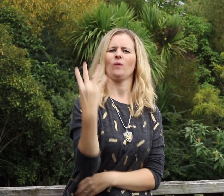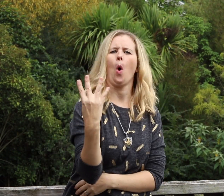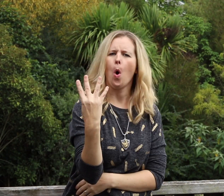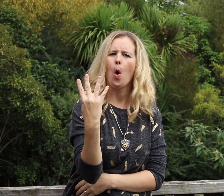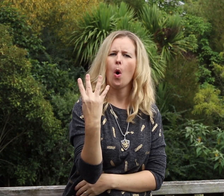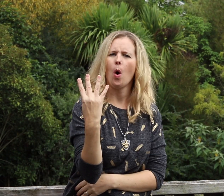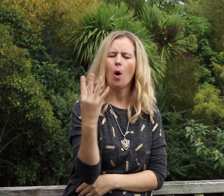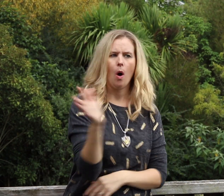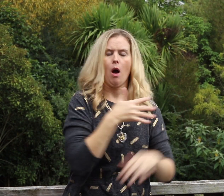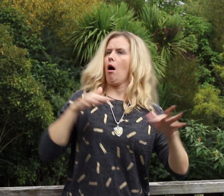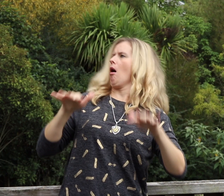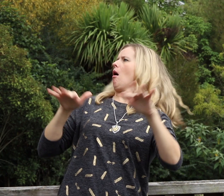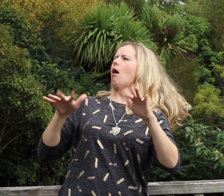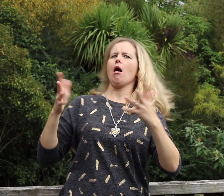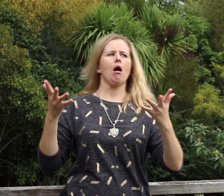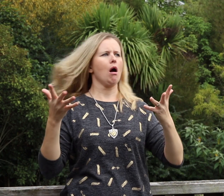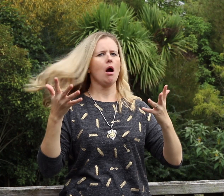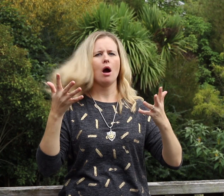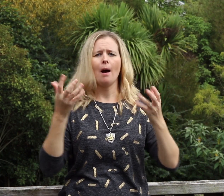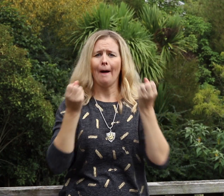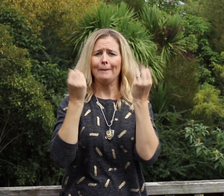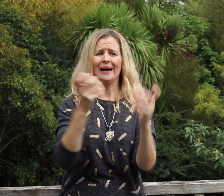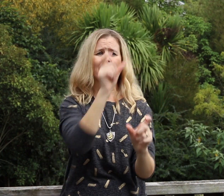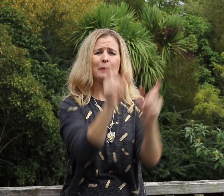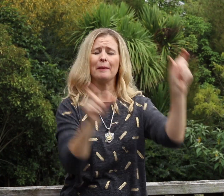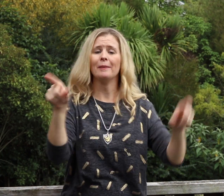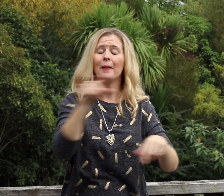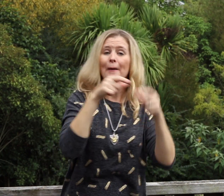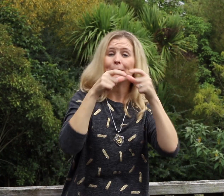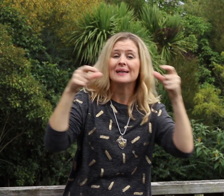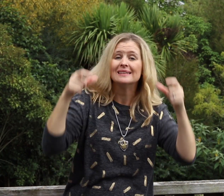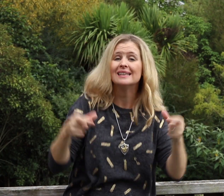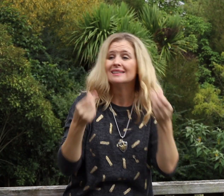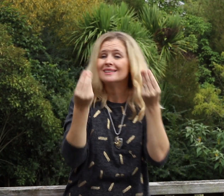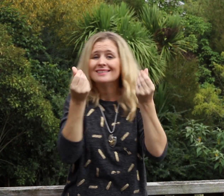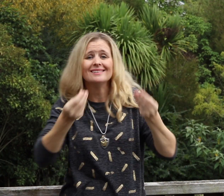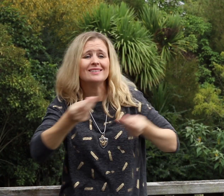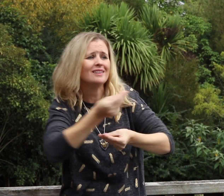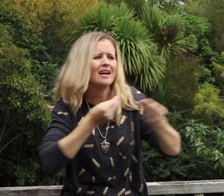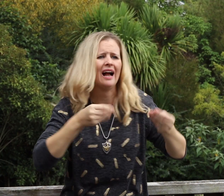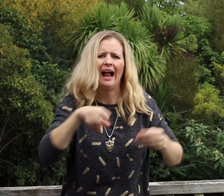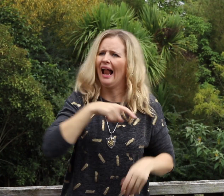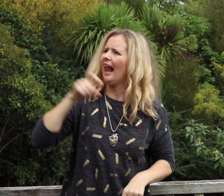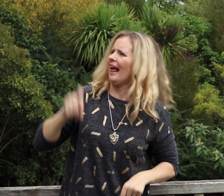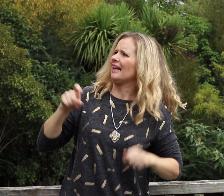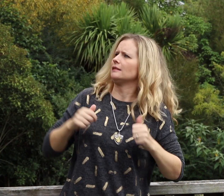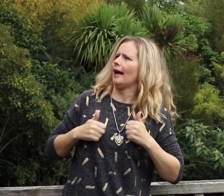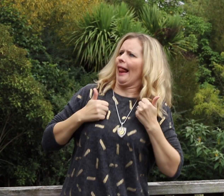all of us with financial help. Everyone and each business were